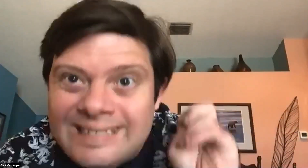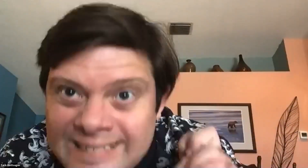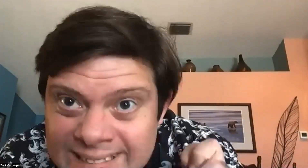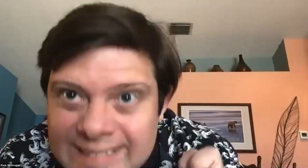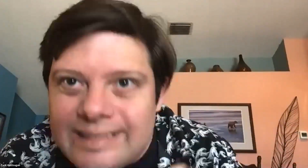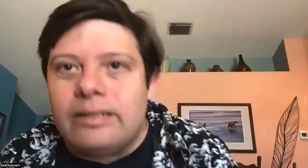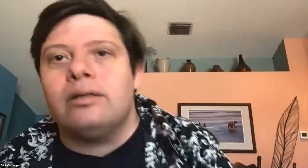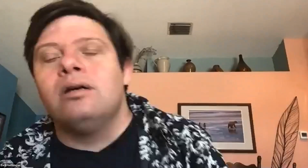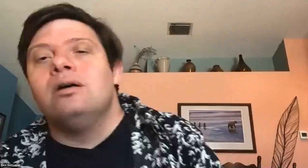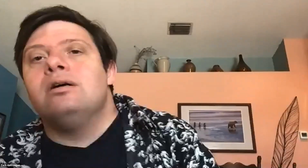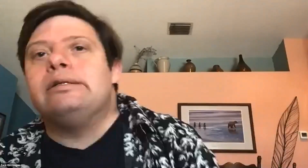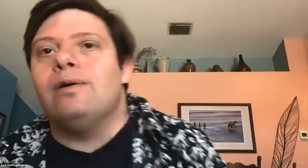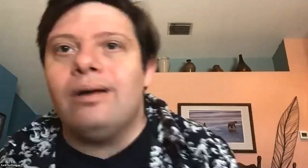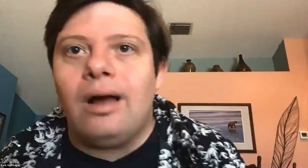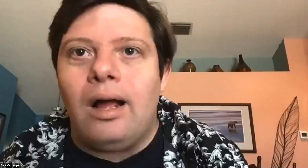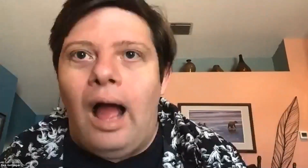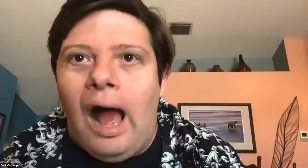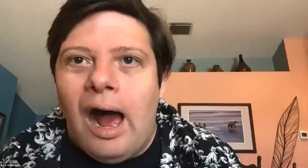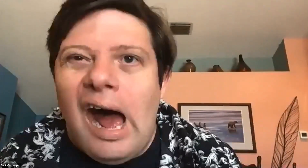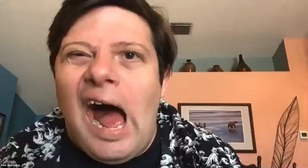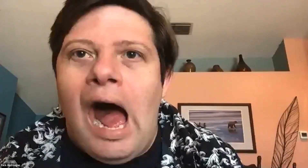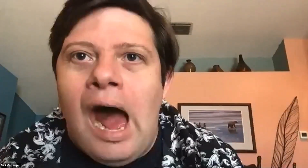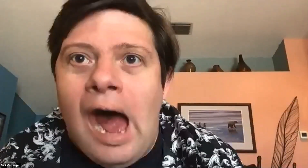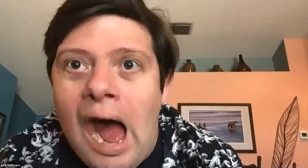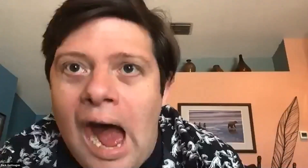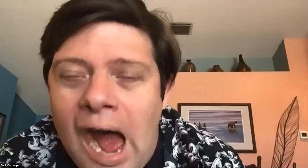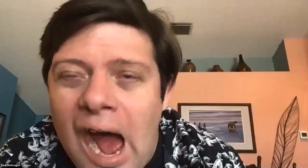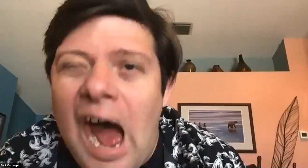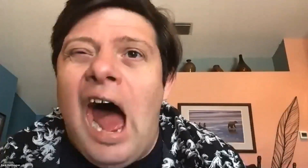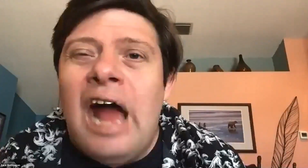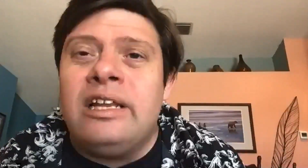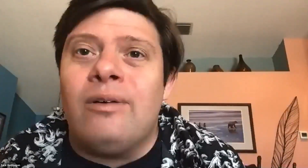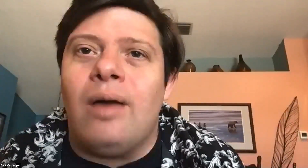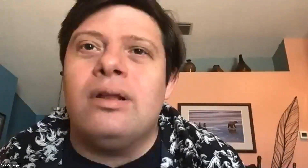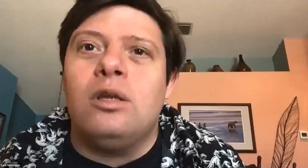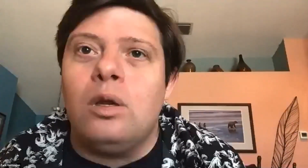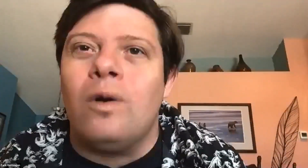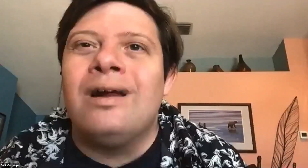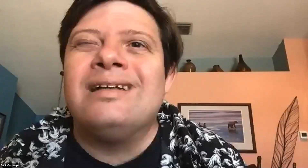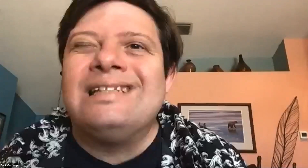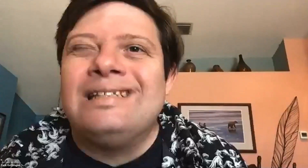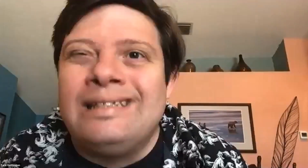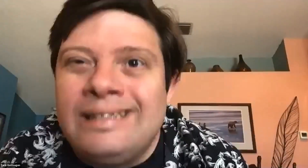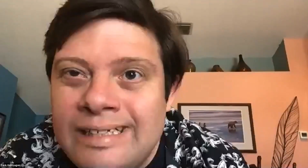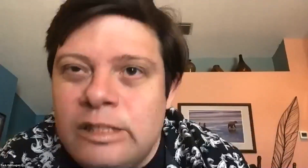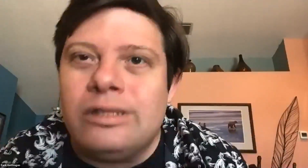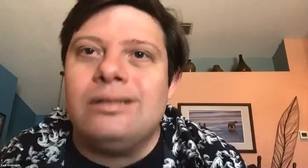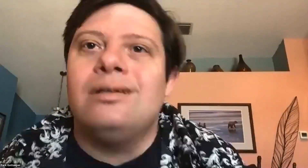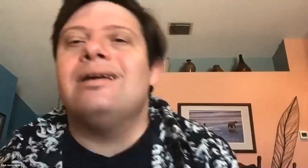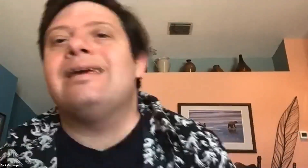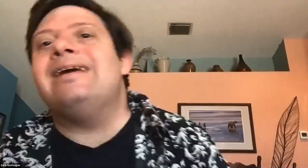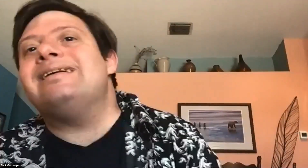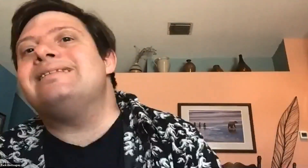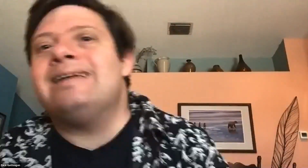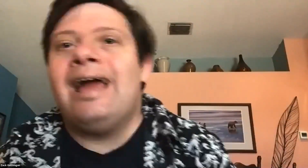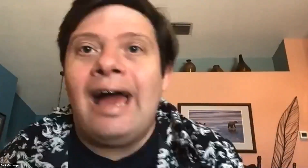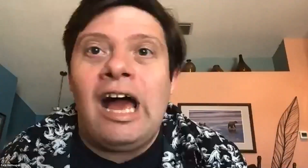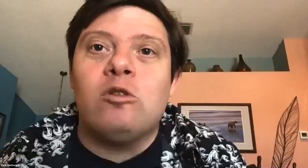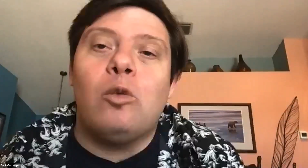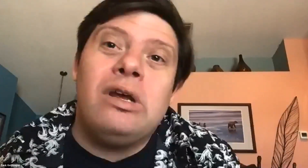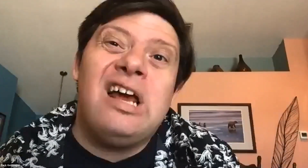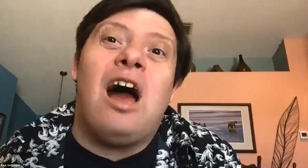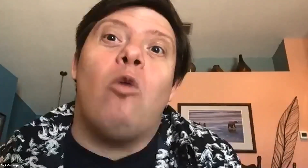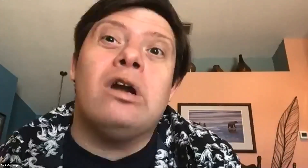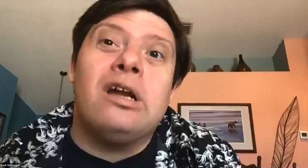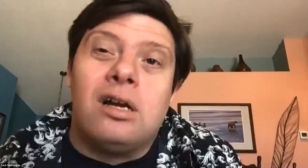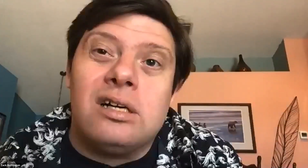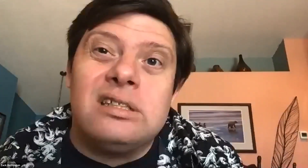, a teacher of the